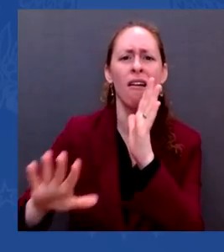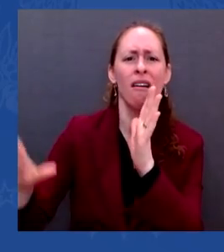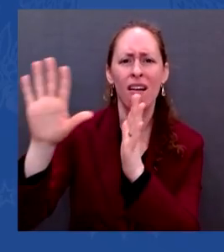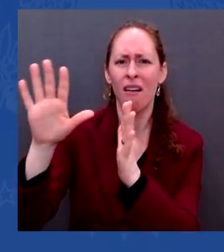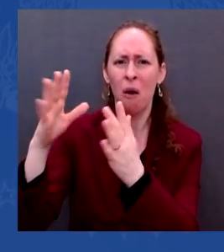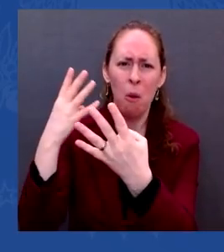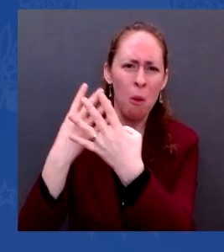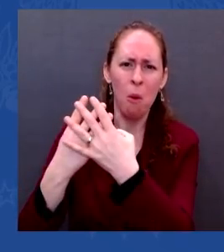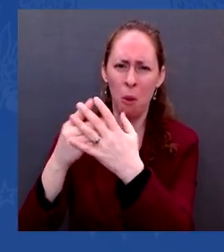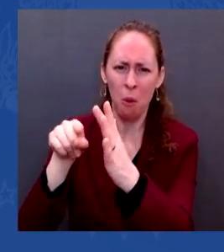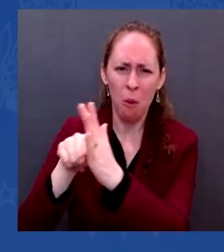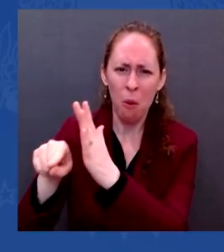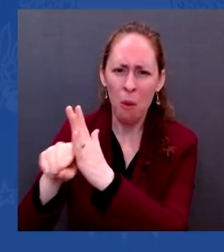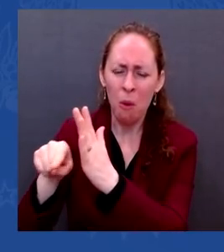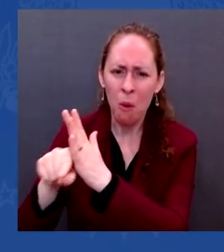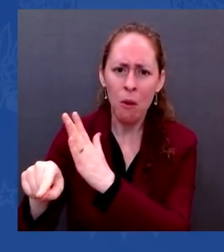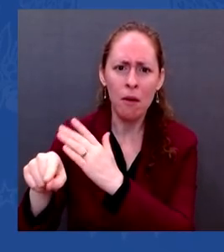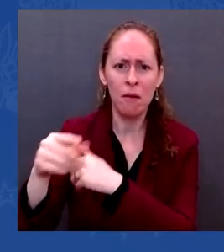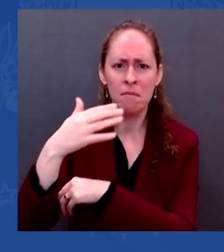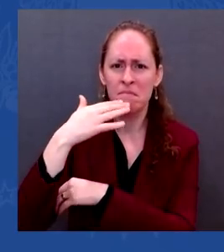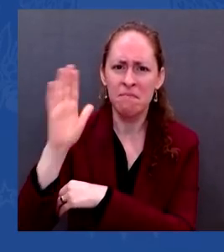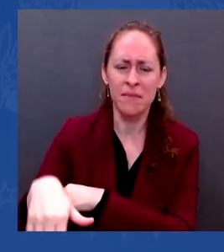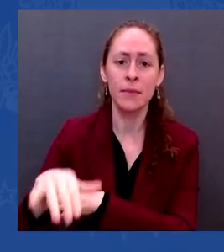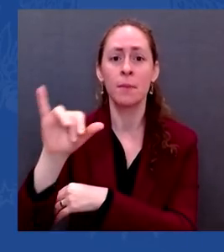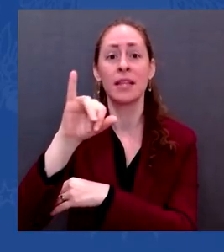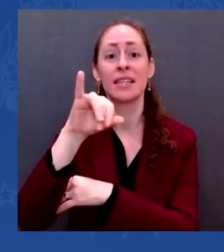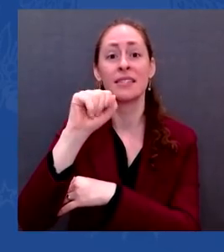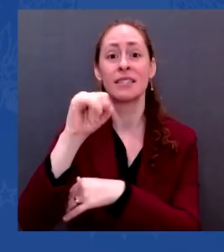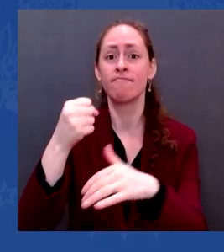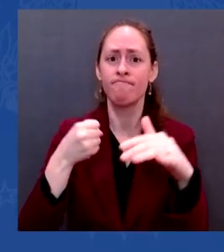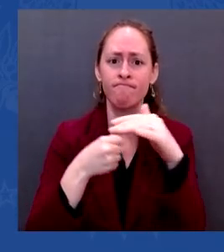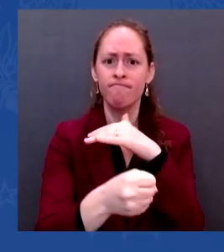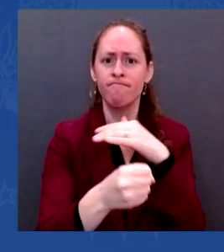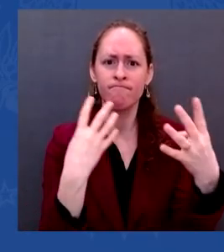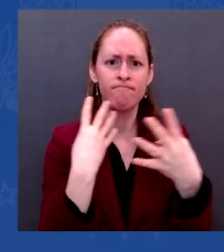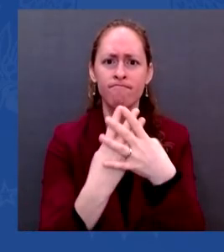in the Syrian Democratic Forces. He was the driving force behind the genocide